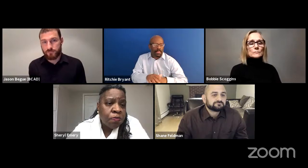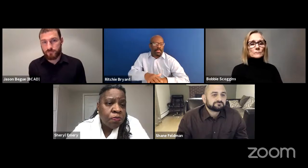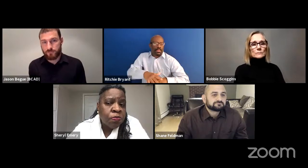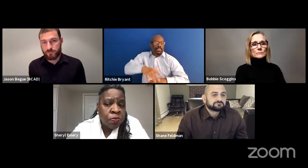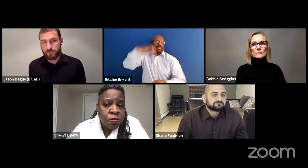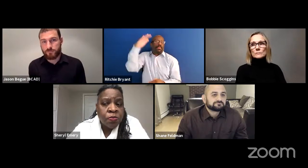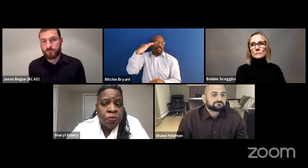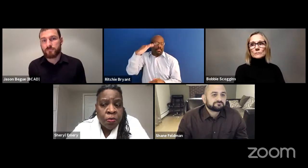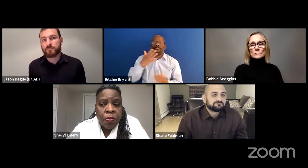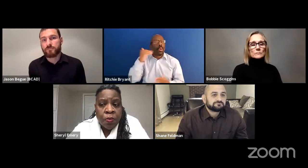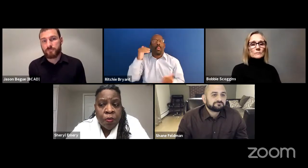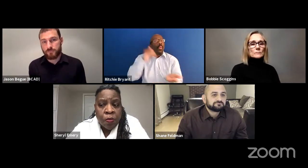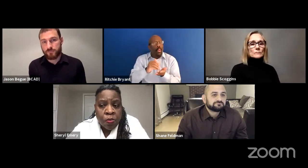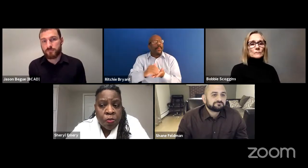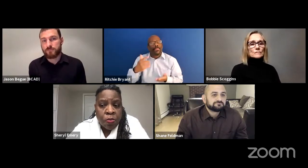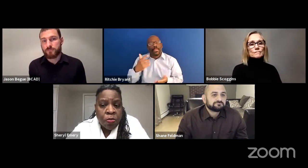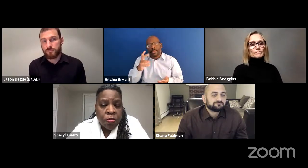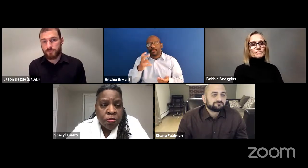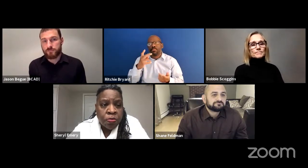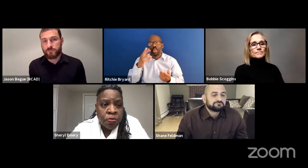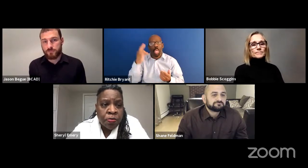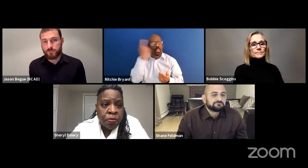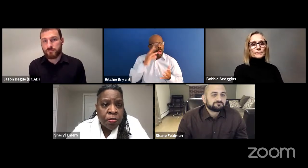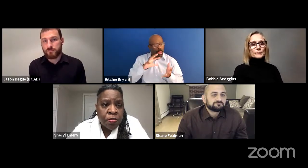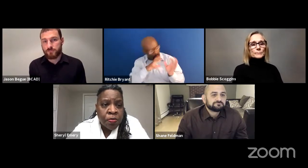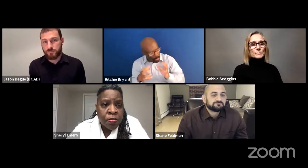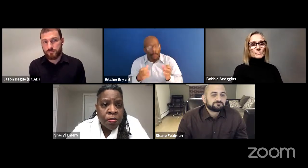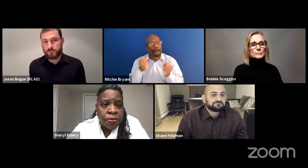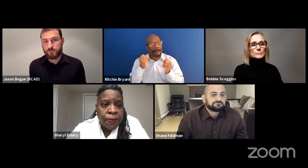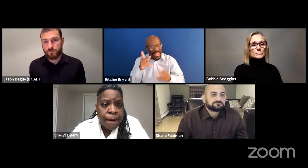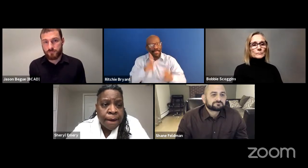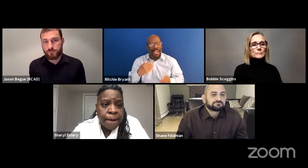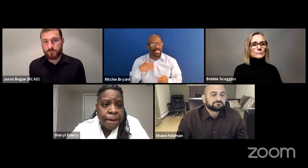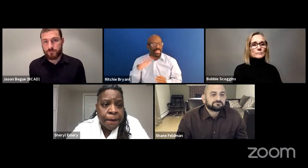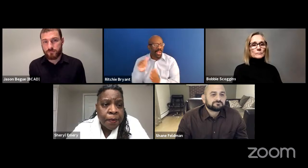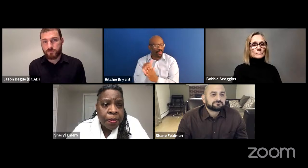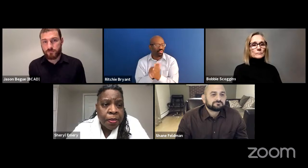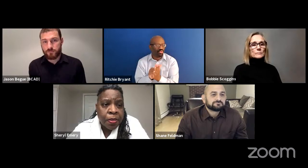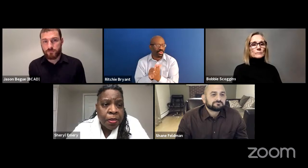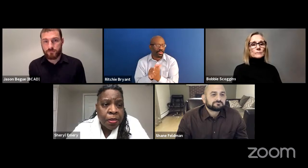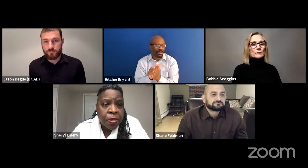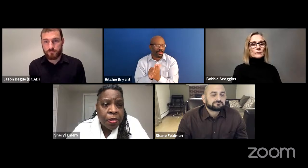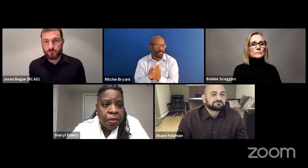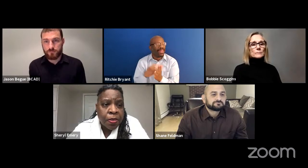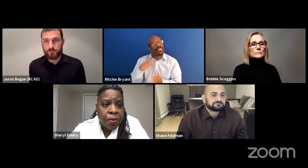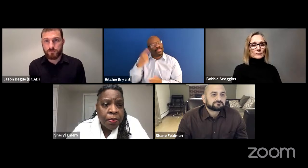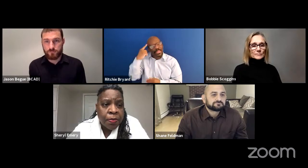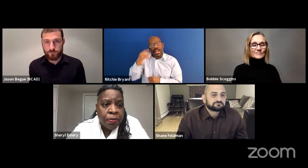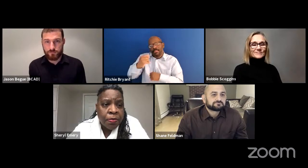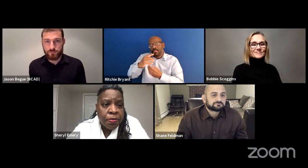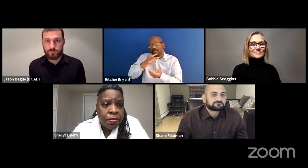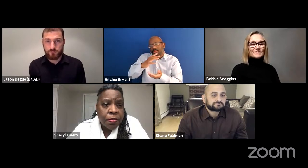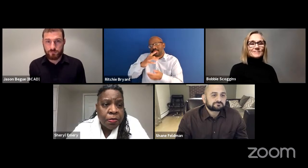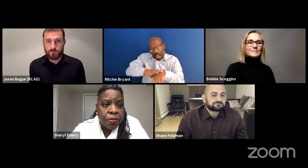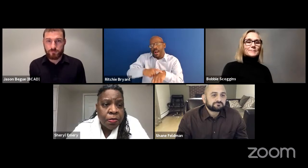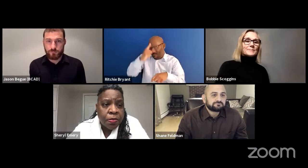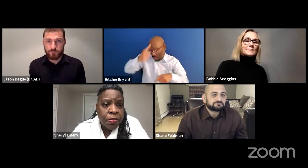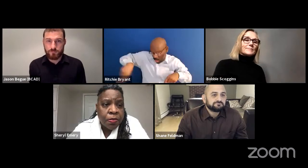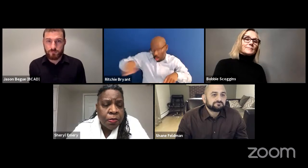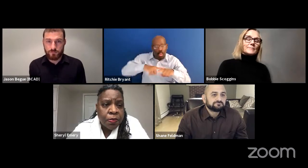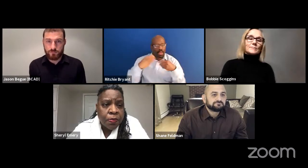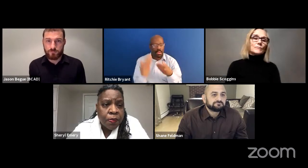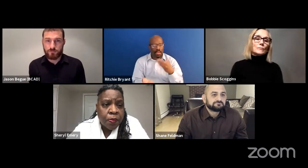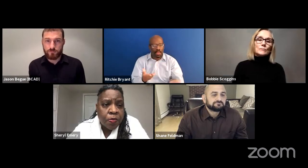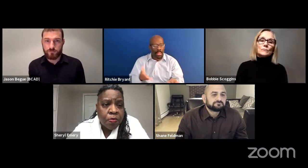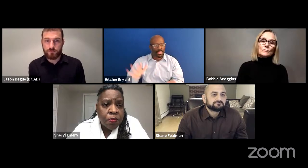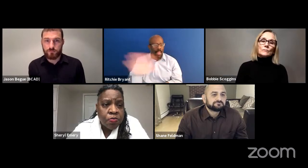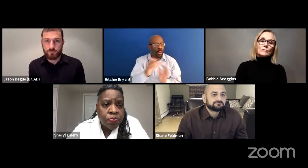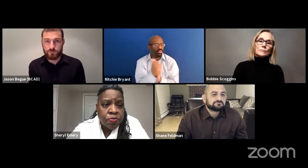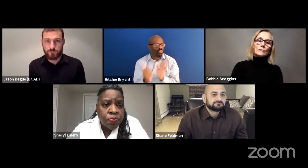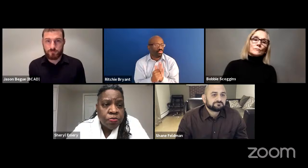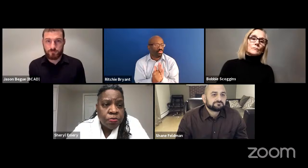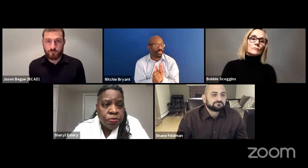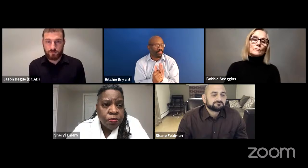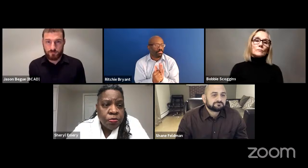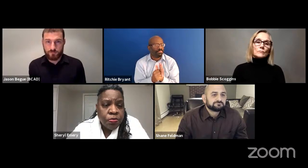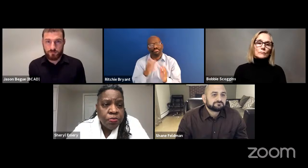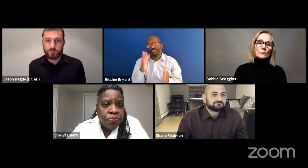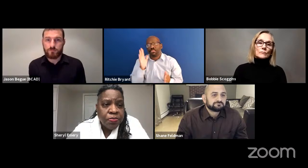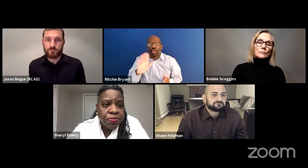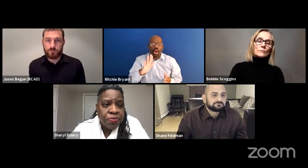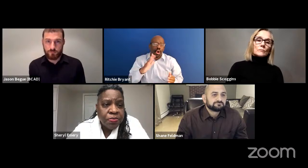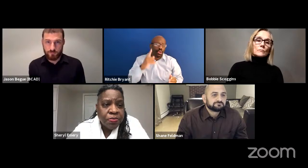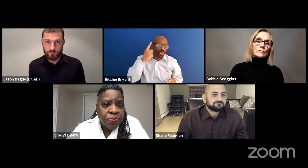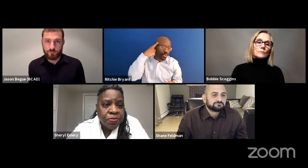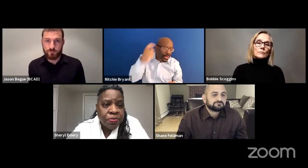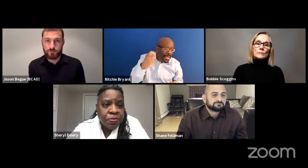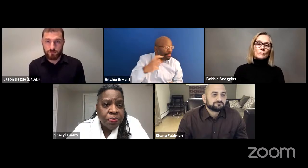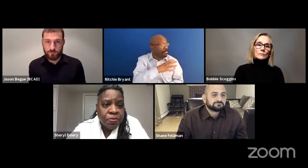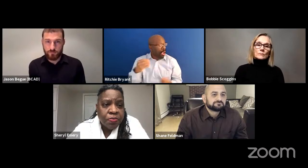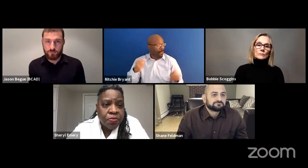then build from there. Many people have their own agenda, and you need to consider that.